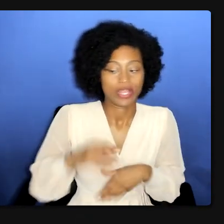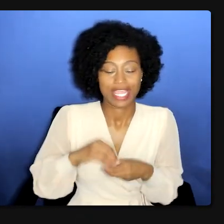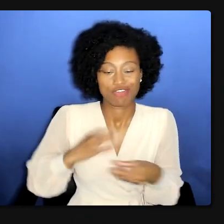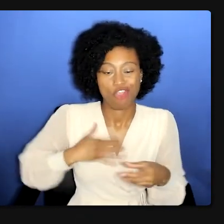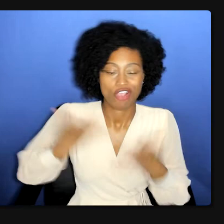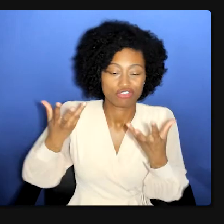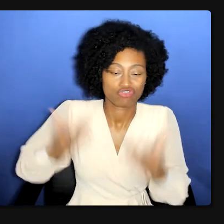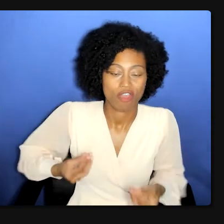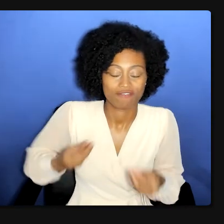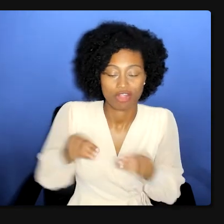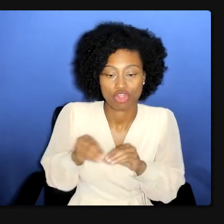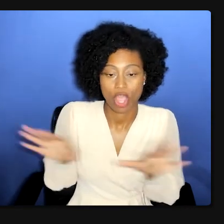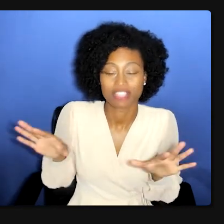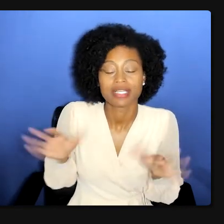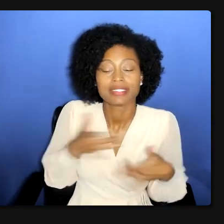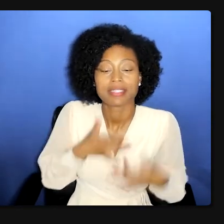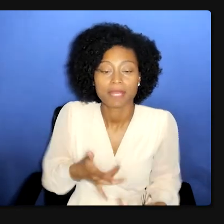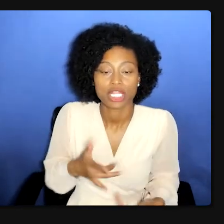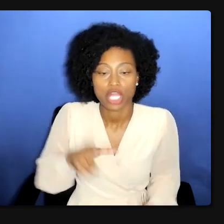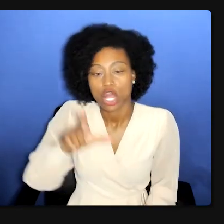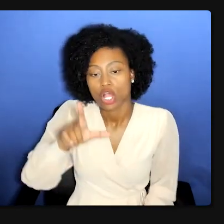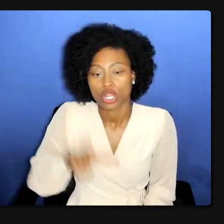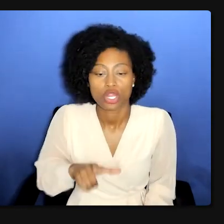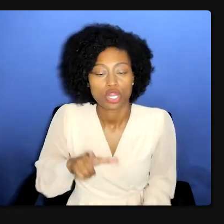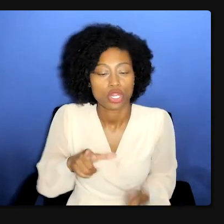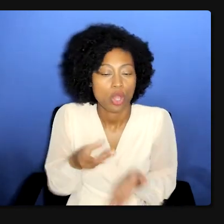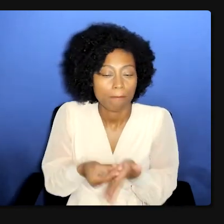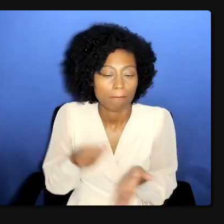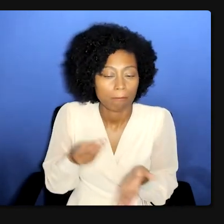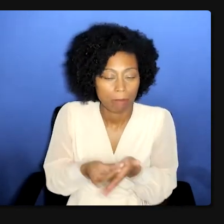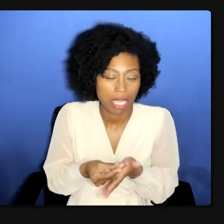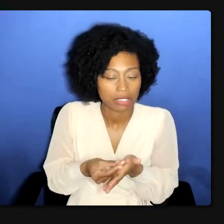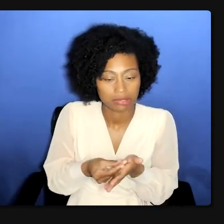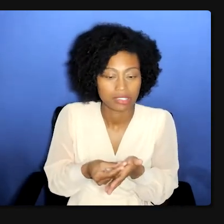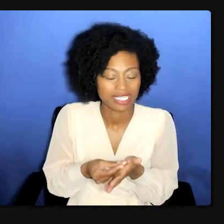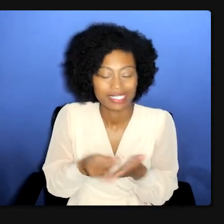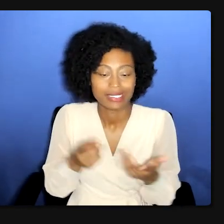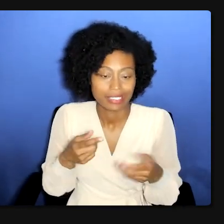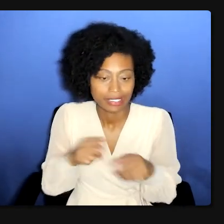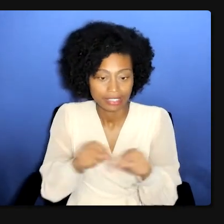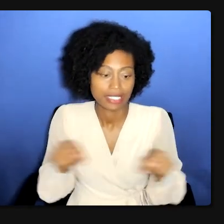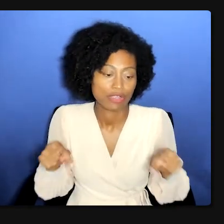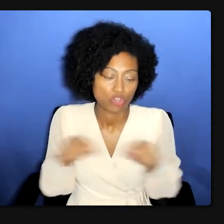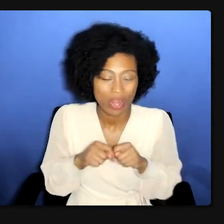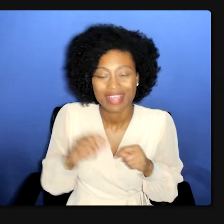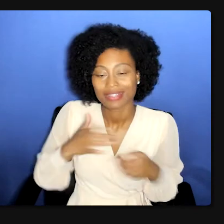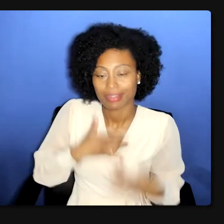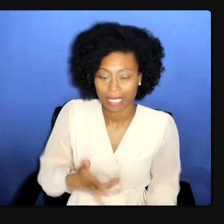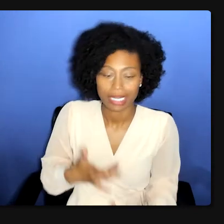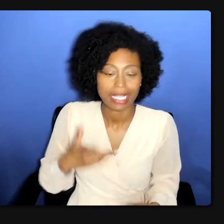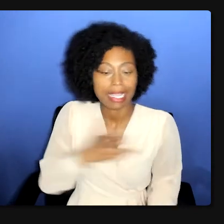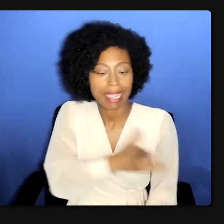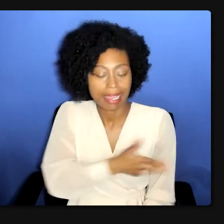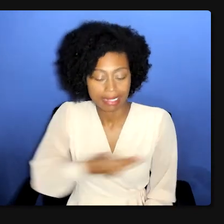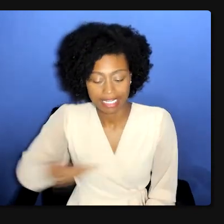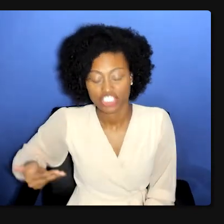and we were in what are considered to be typically low monetizing territories, namely, again Indonesia, the Philippines and Vietnam.